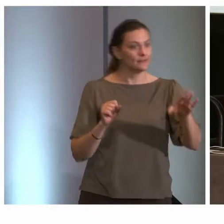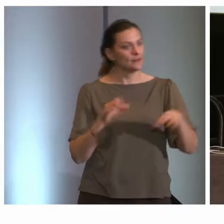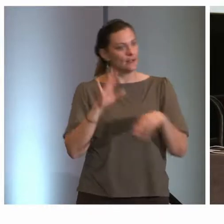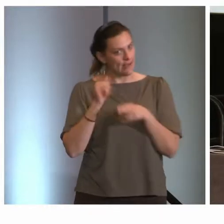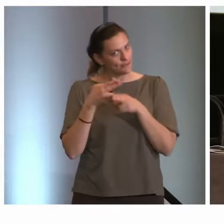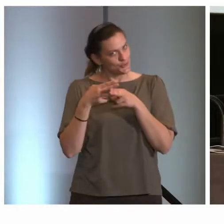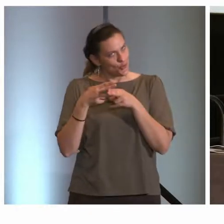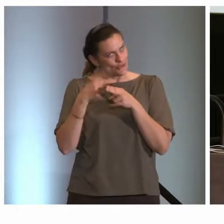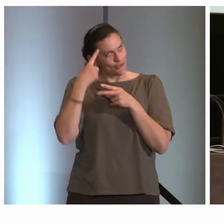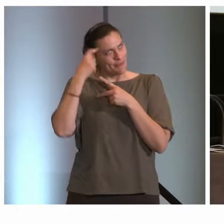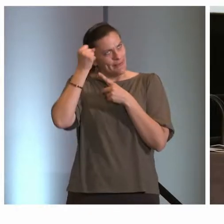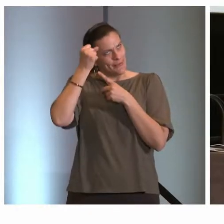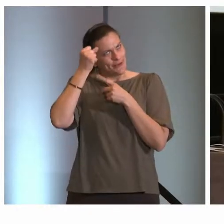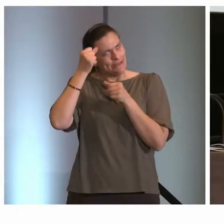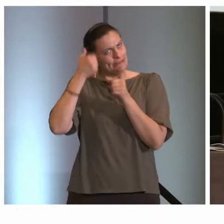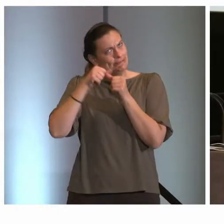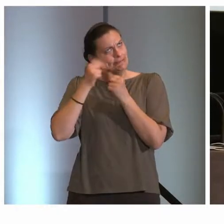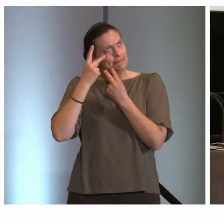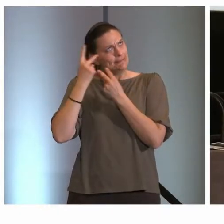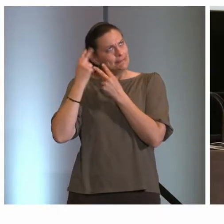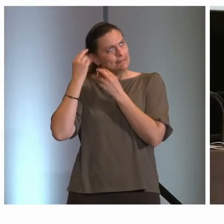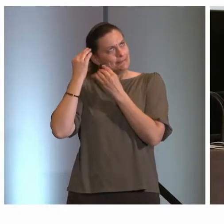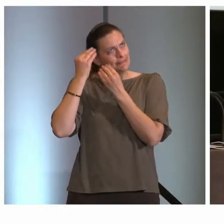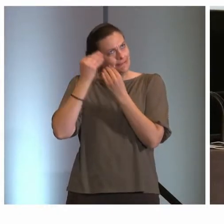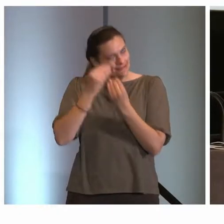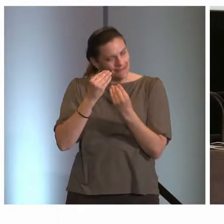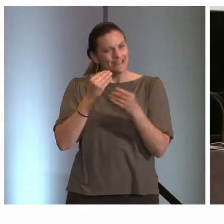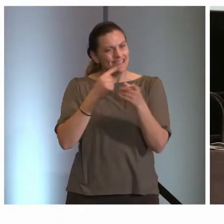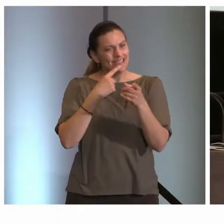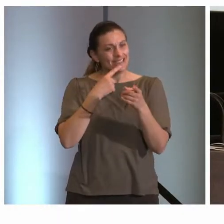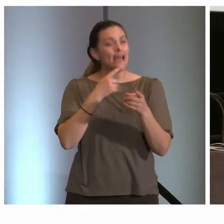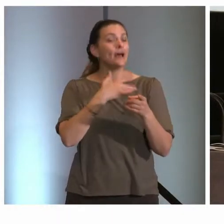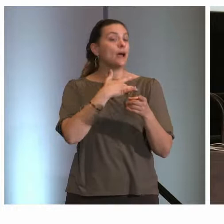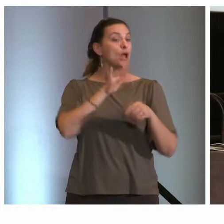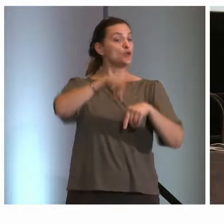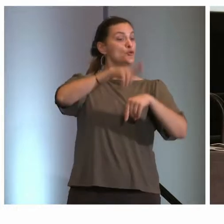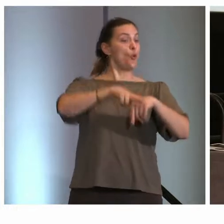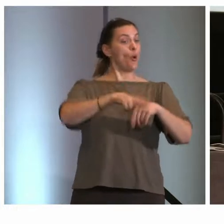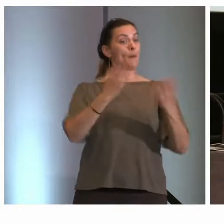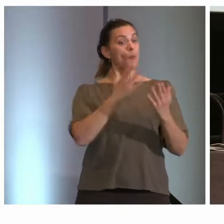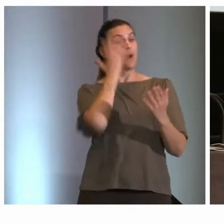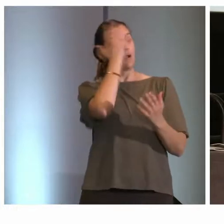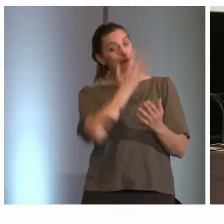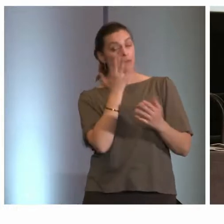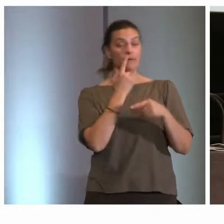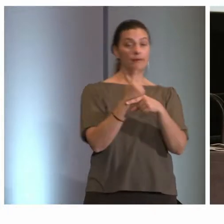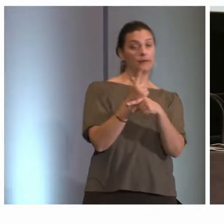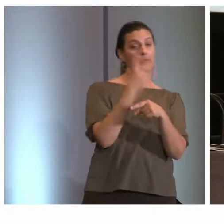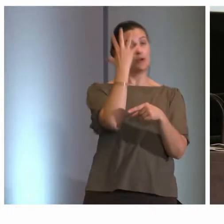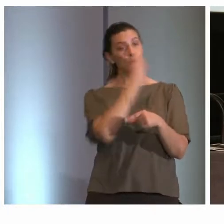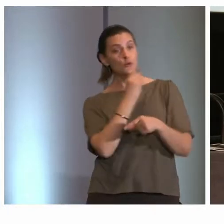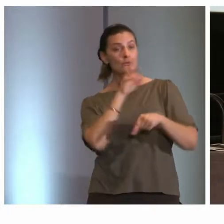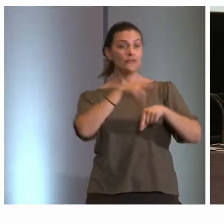trying to repeat the question. , short-term memory comes in. The norm for racial,